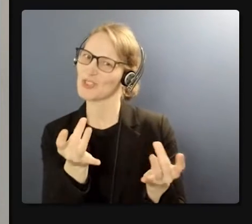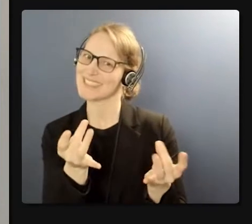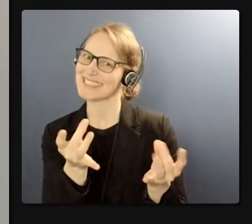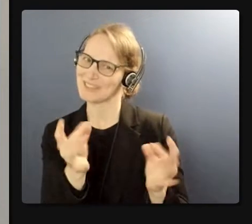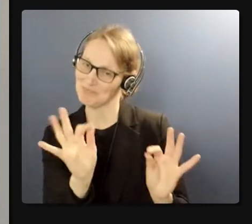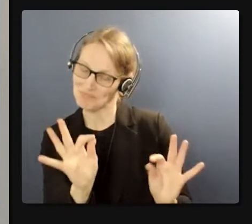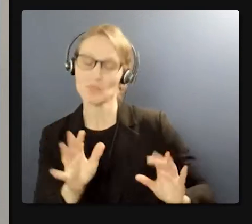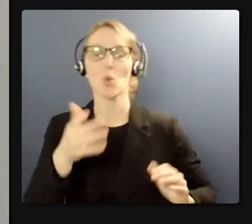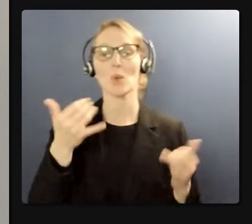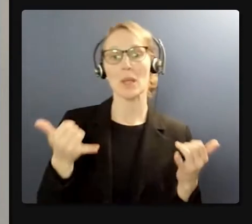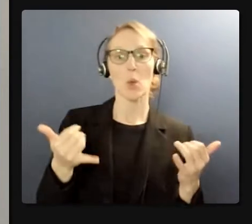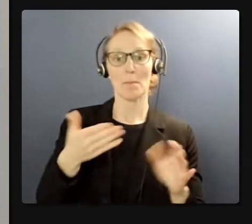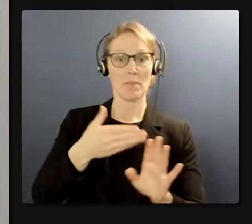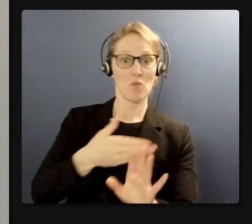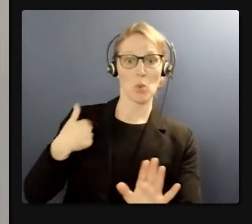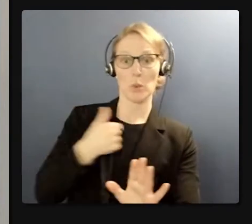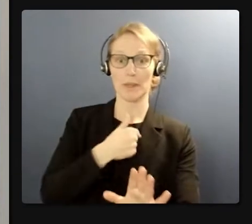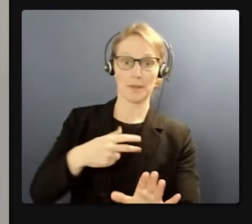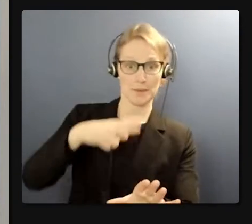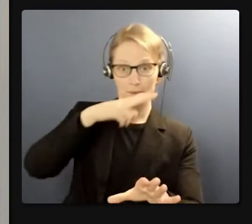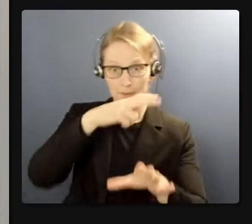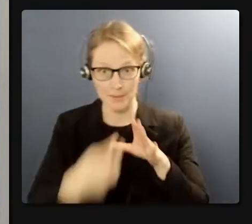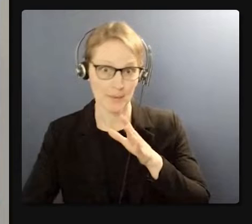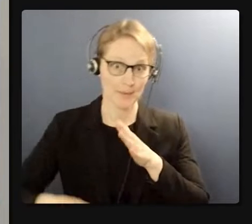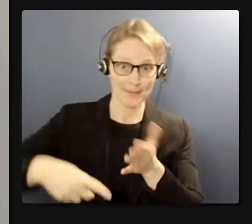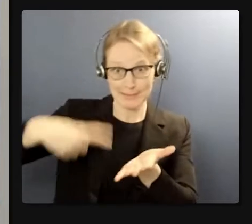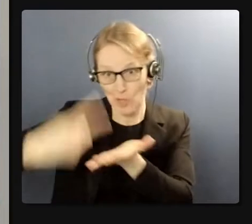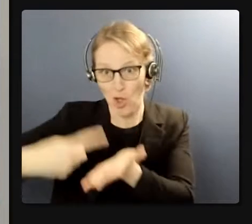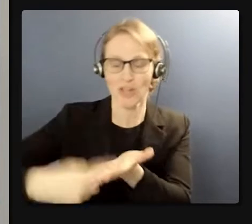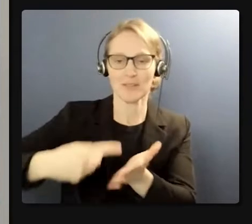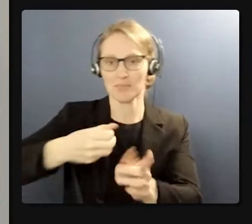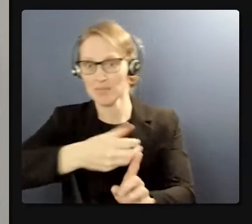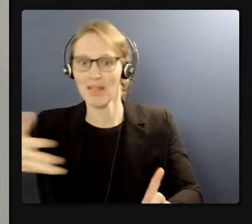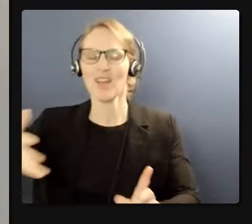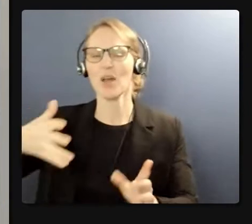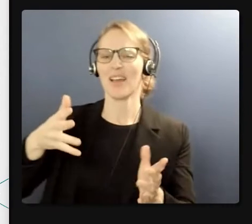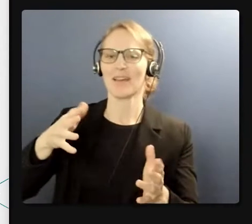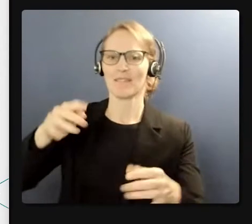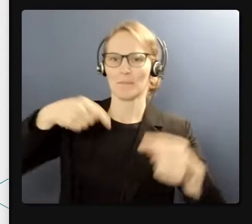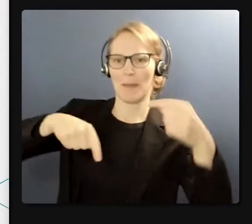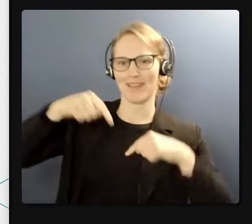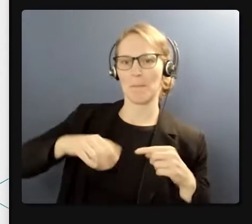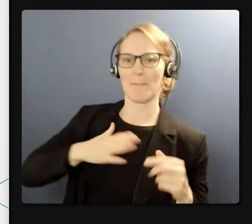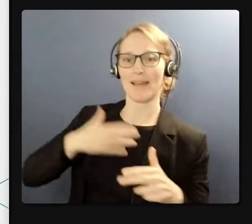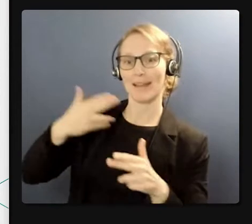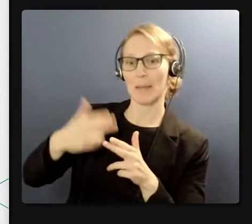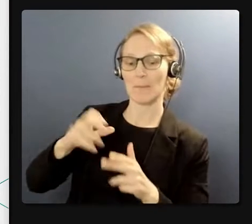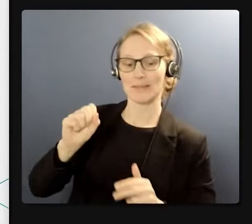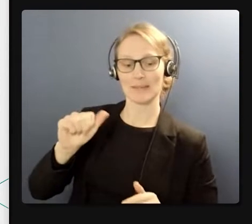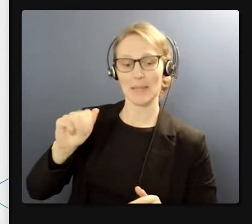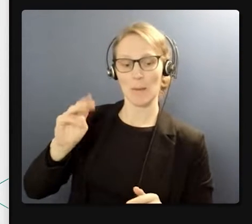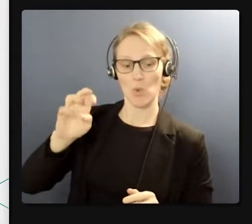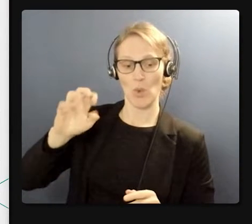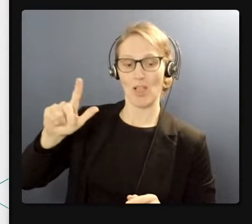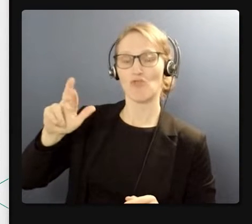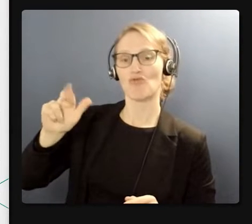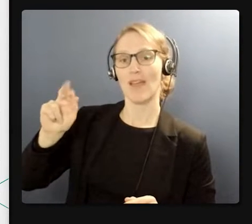Before that, I was a game developer at a Swedish company called Star Breeze. And at the bottom line, you can see a bunch of titles